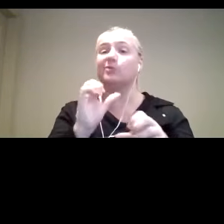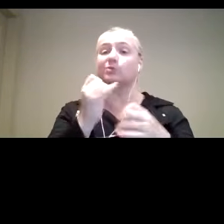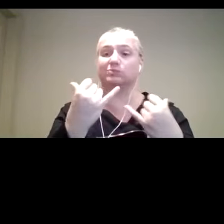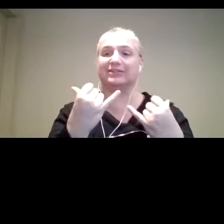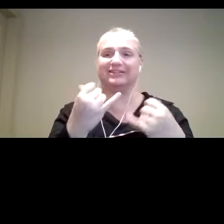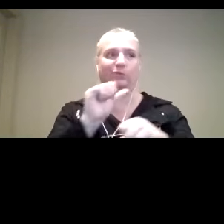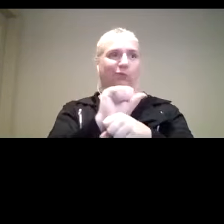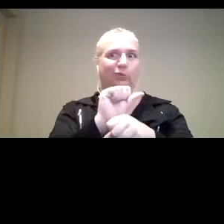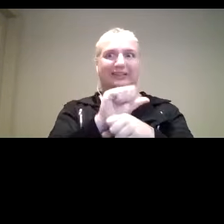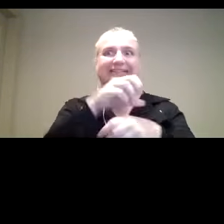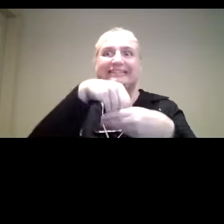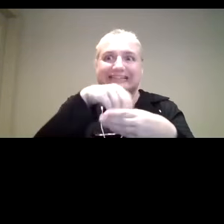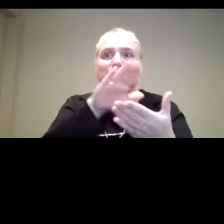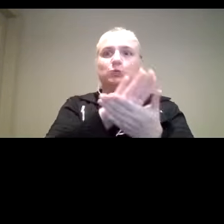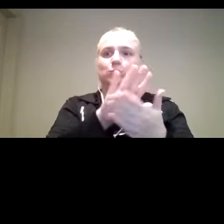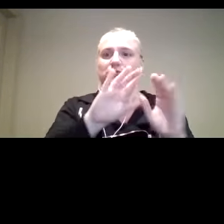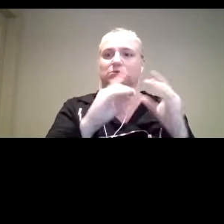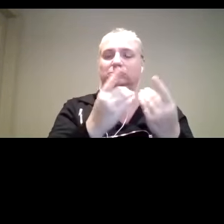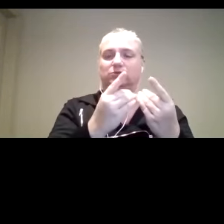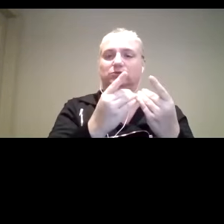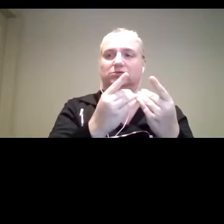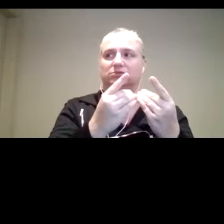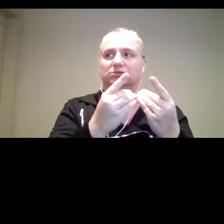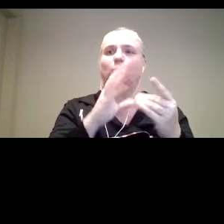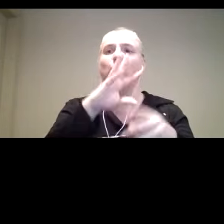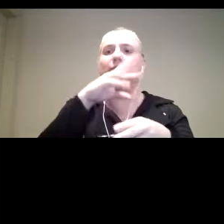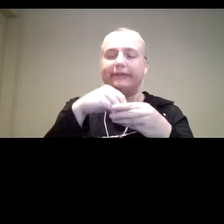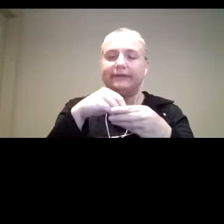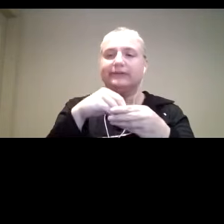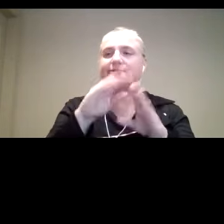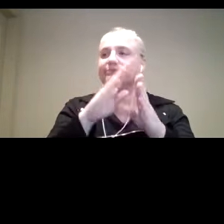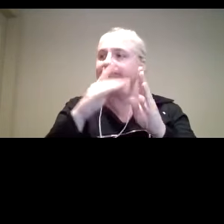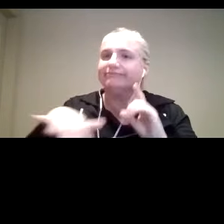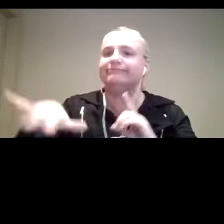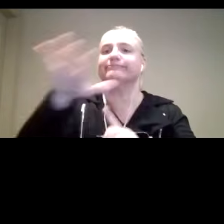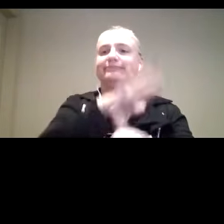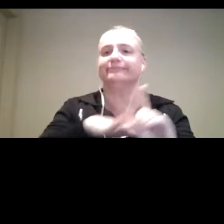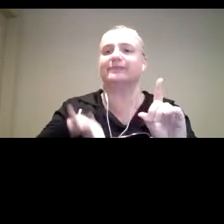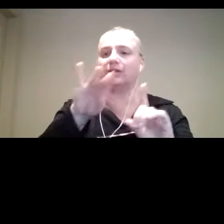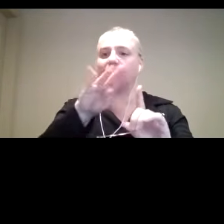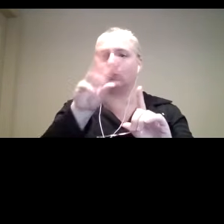and with school districts across the state. And as we know, with all mental health